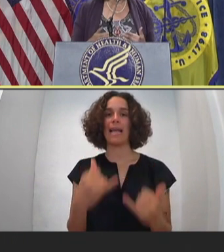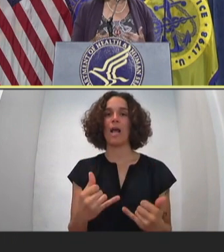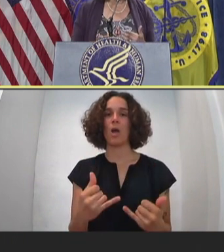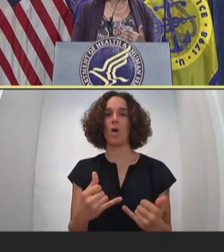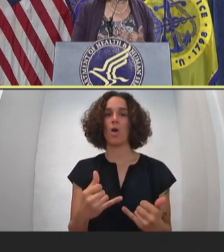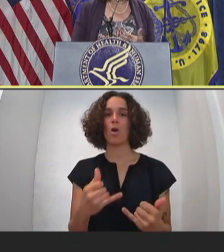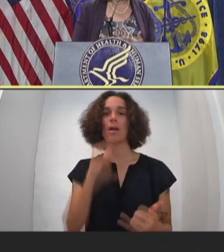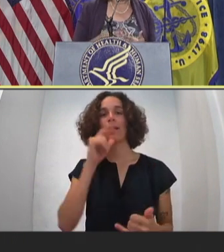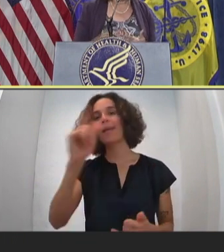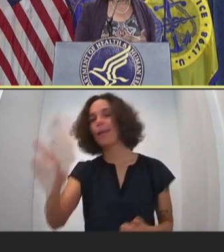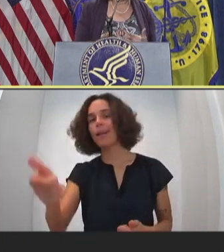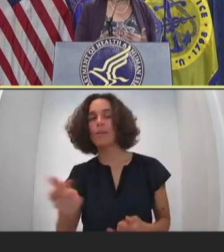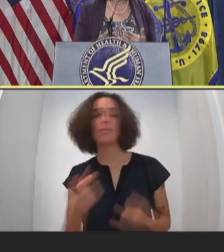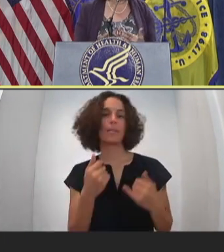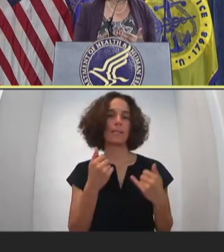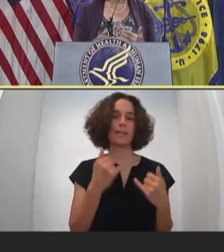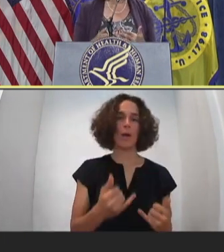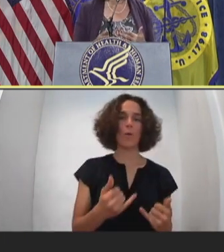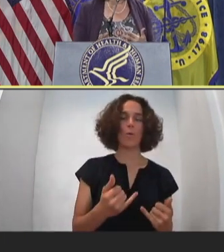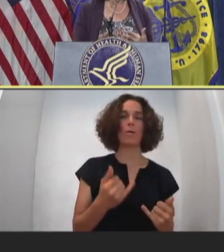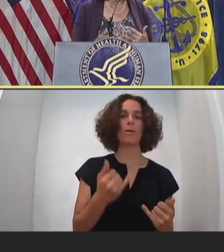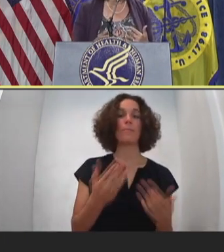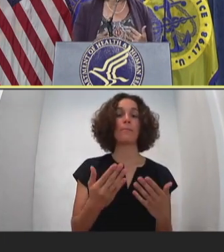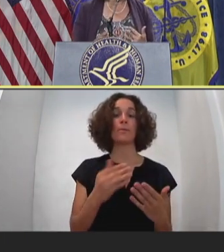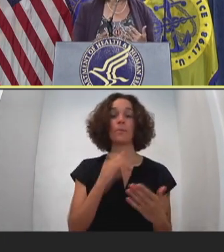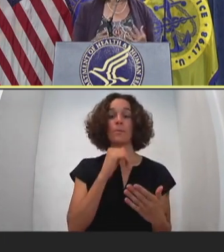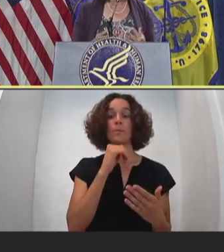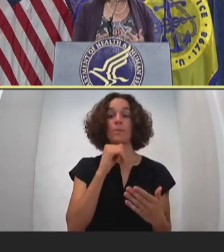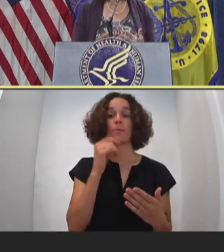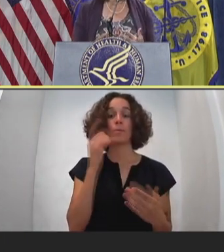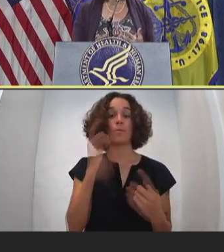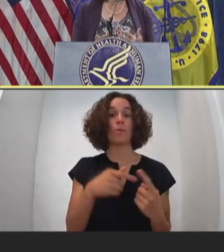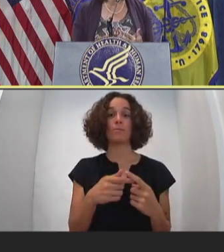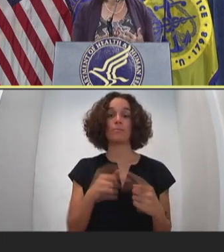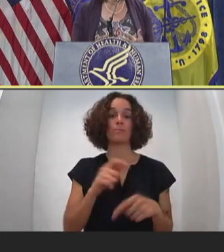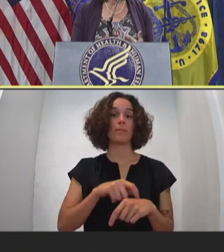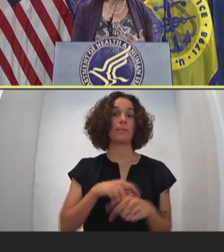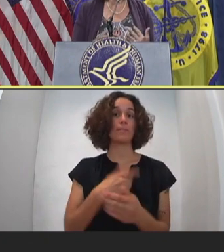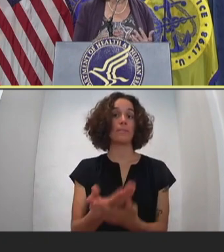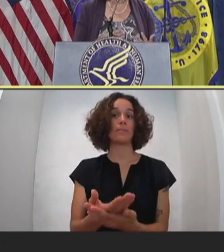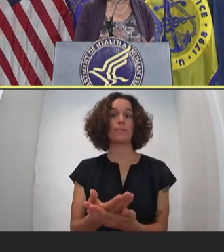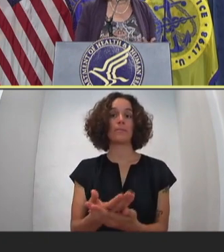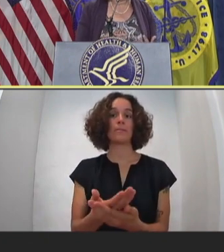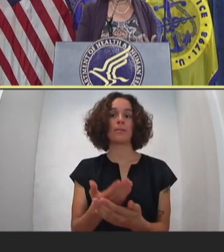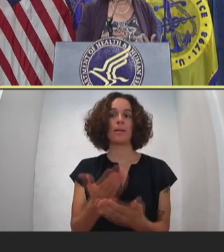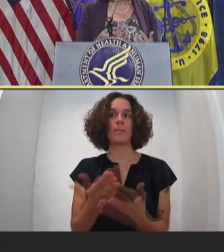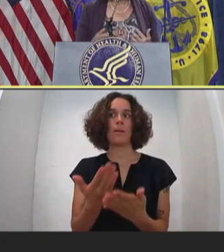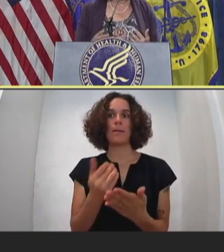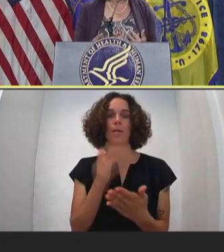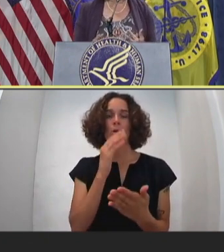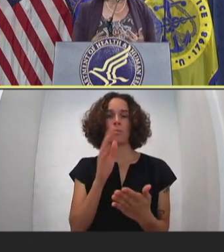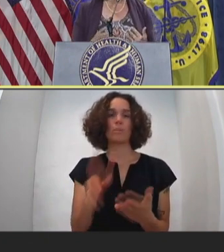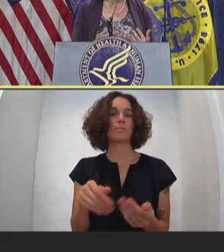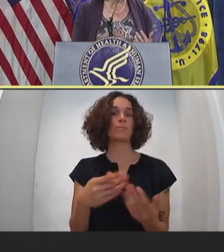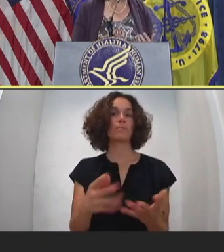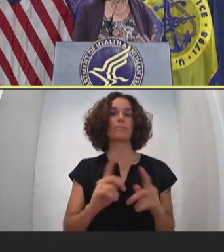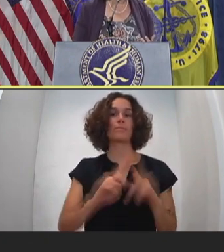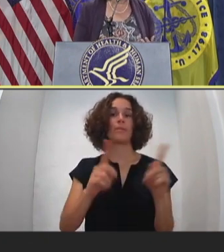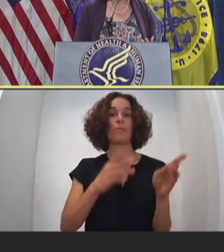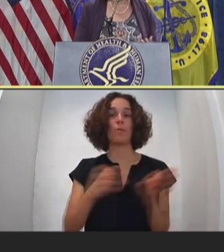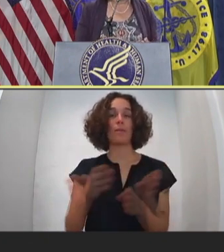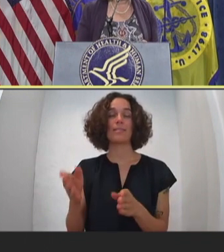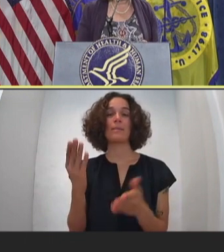not go through the usual places that vaccines are given. It may be in different type of settings,